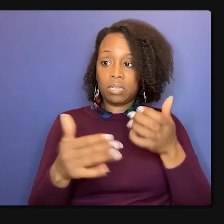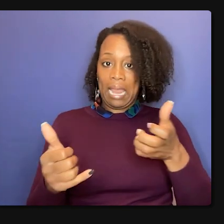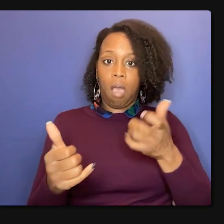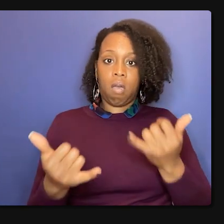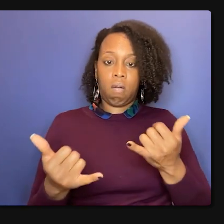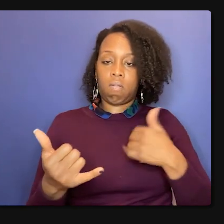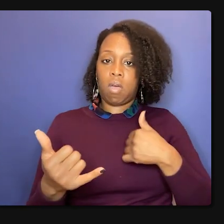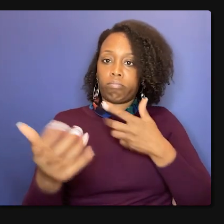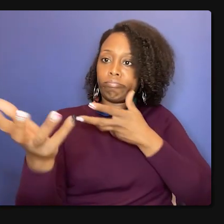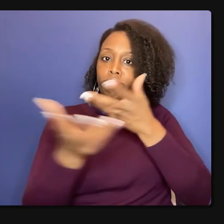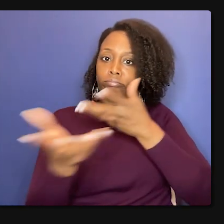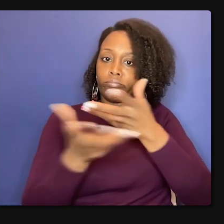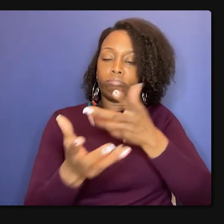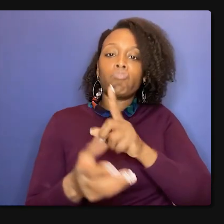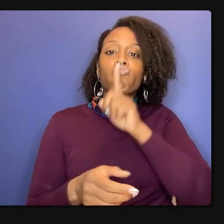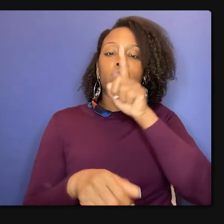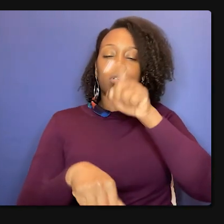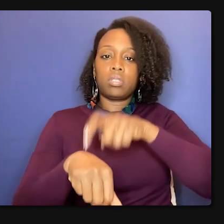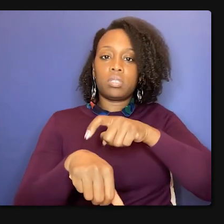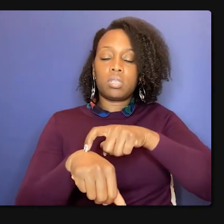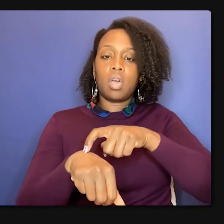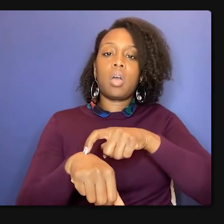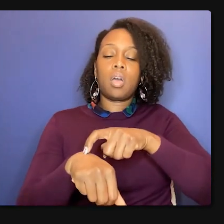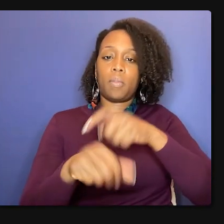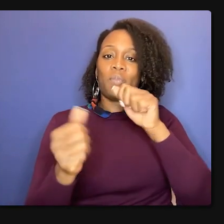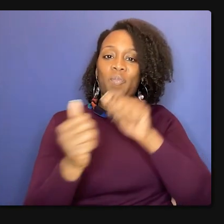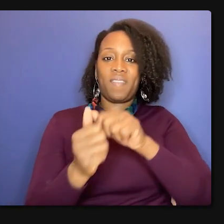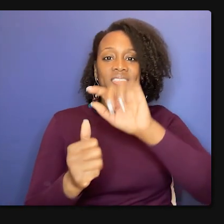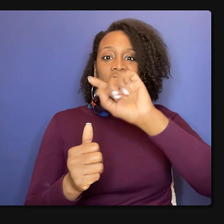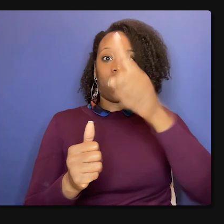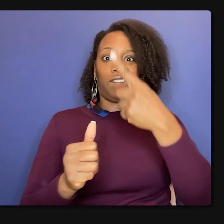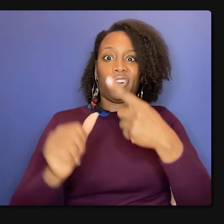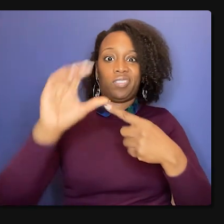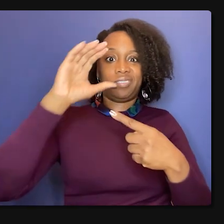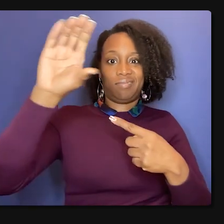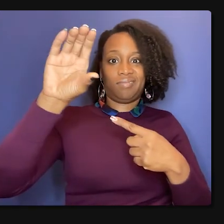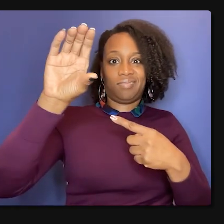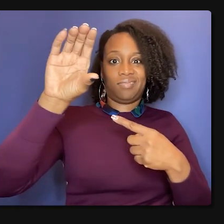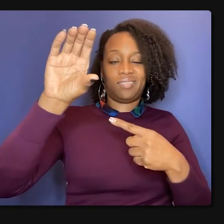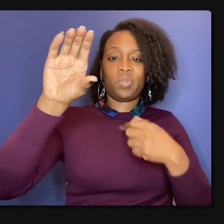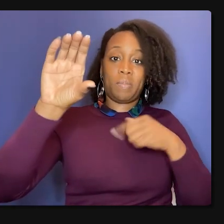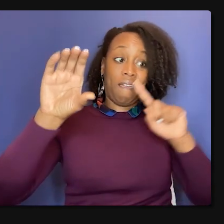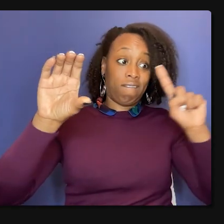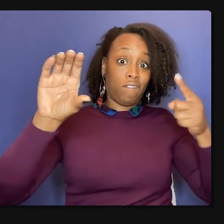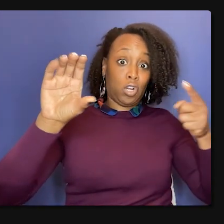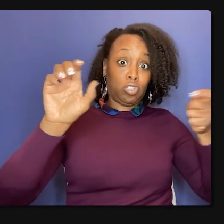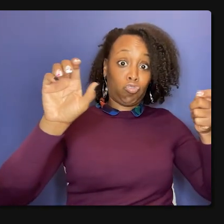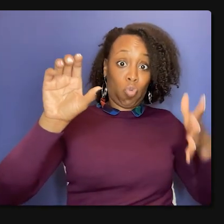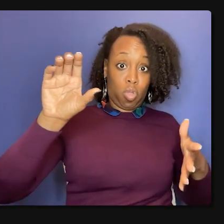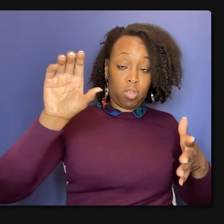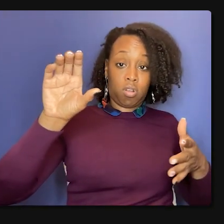So now I'm interacting real time with that first console with my first controller,